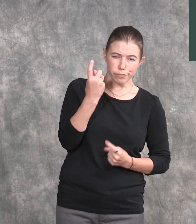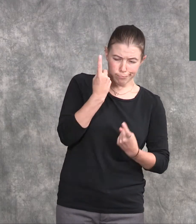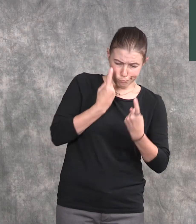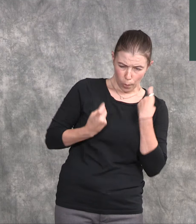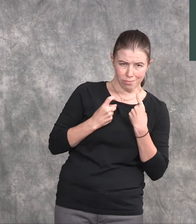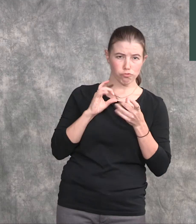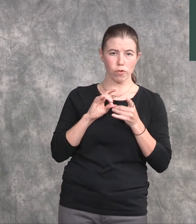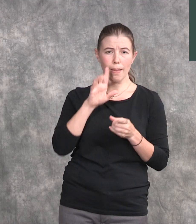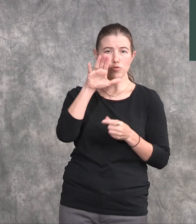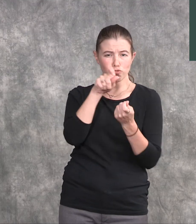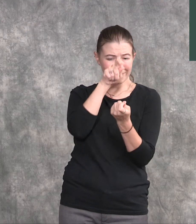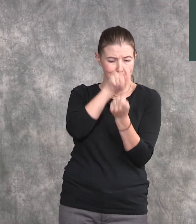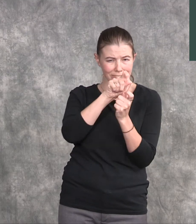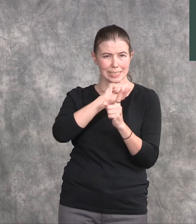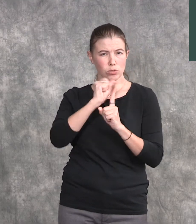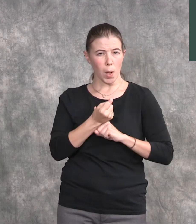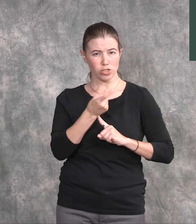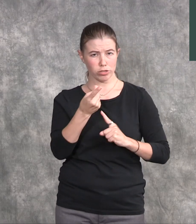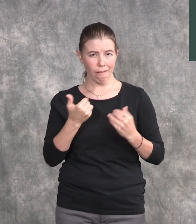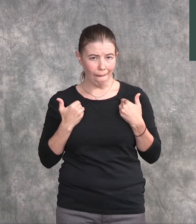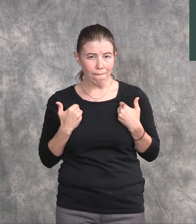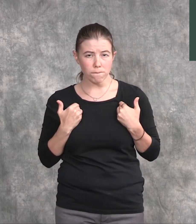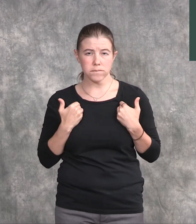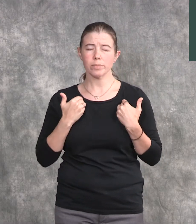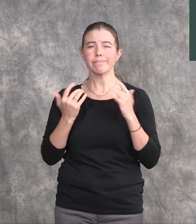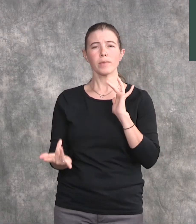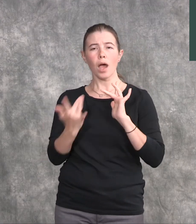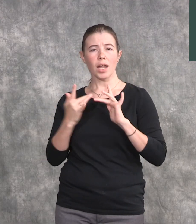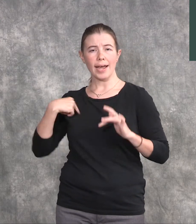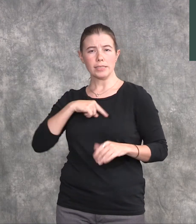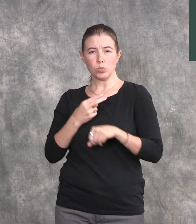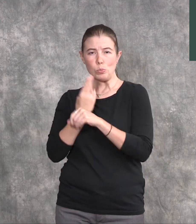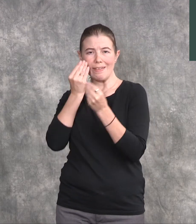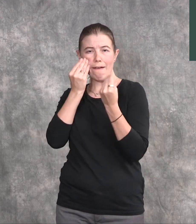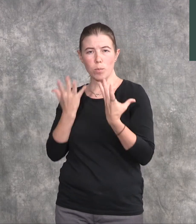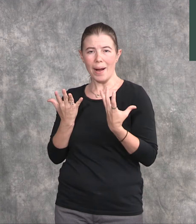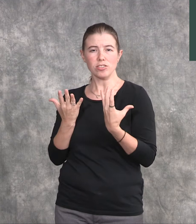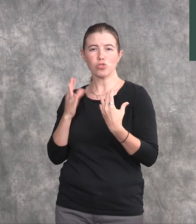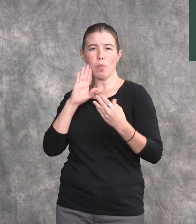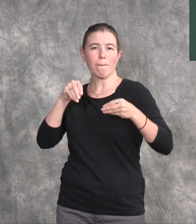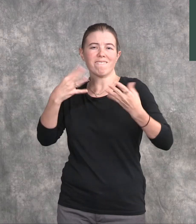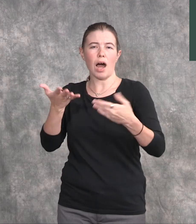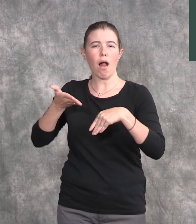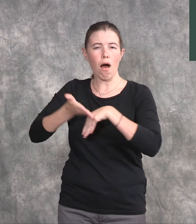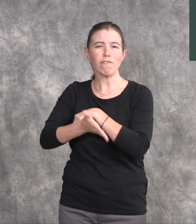If you have questions related to your specific situation, contact us with the information provided